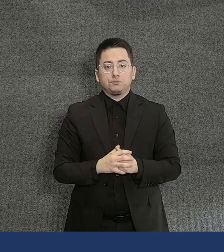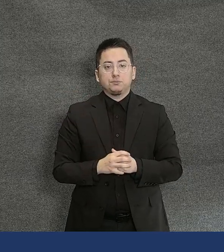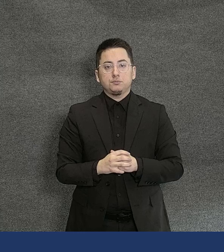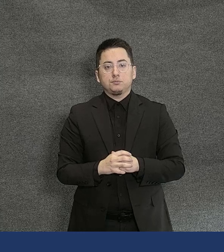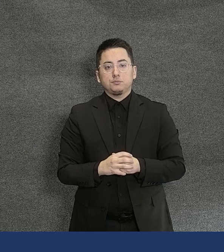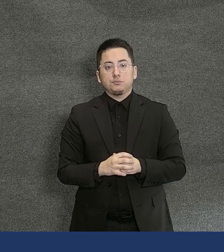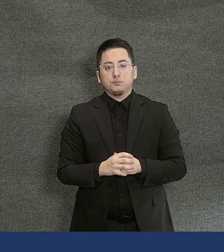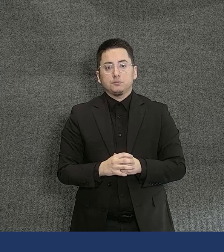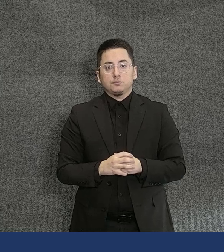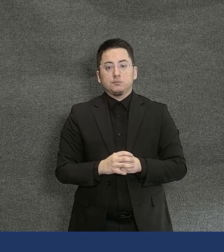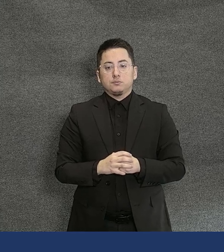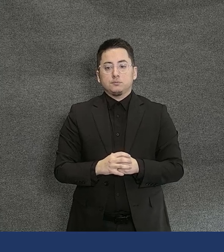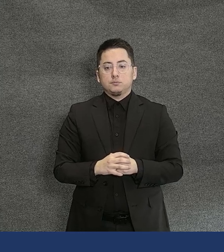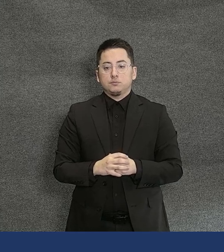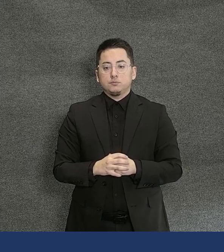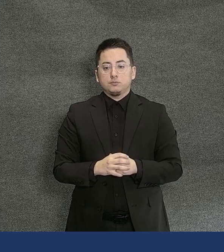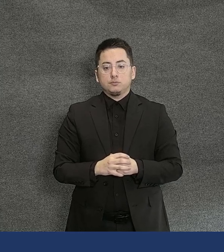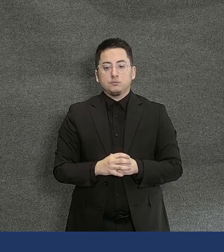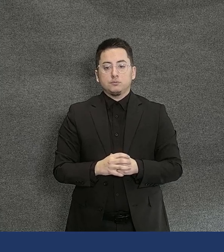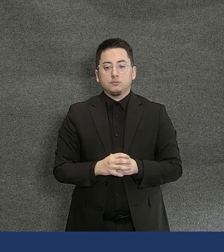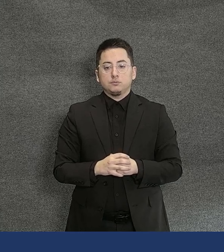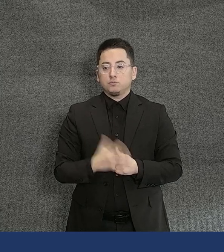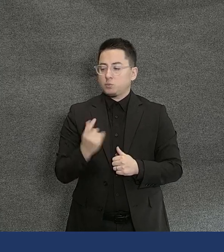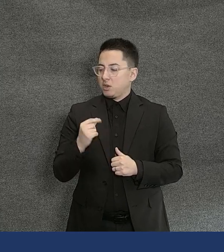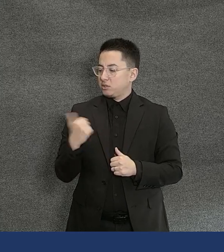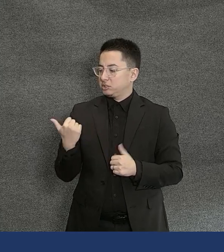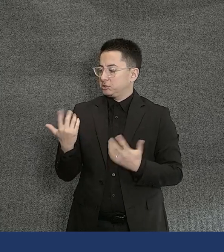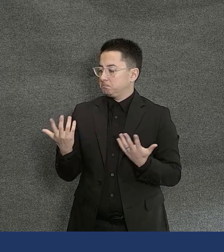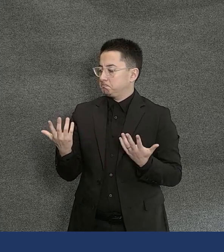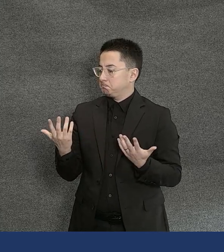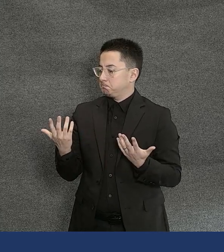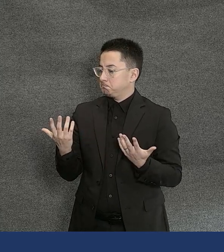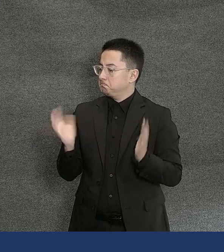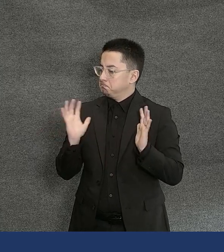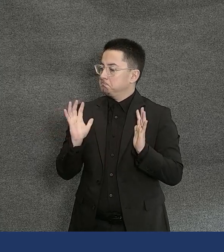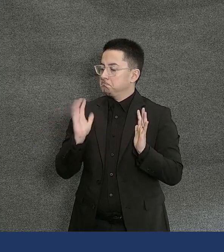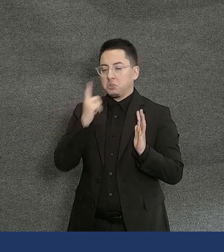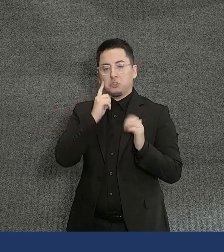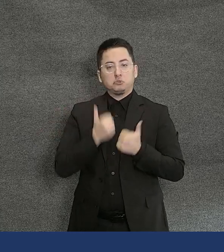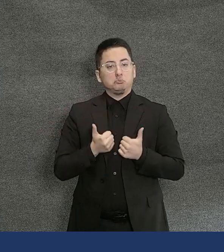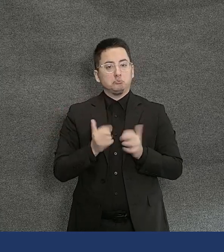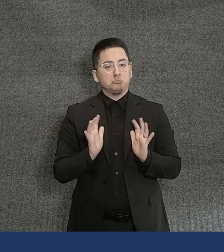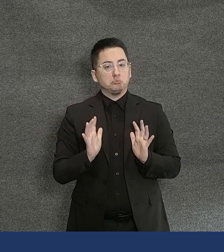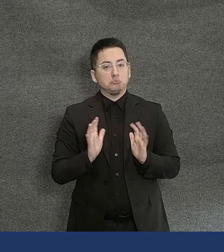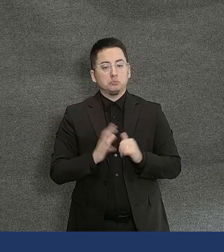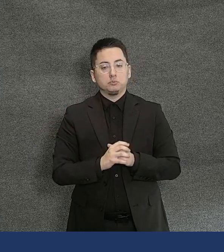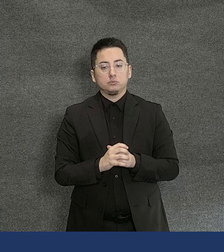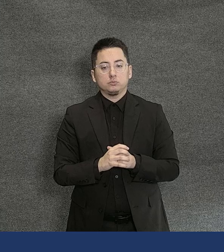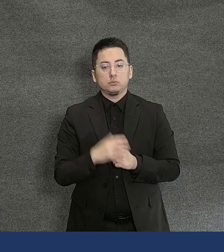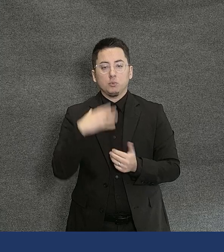I think I'll leave it at that, and we can get into maybe some bill discussion.